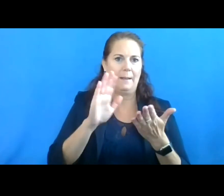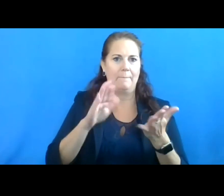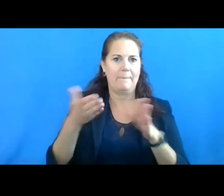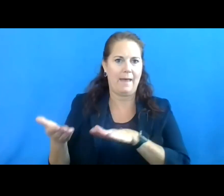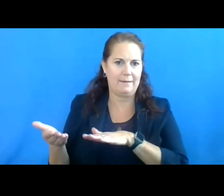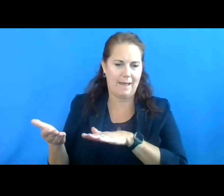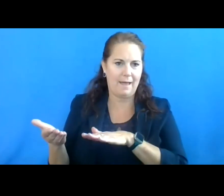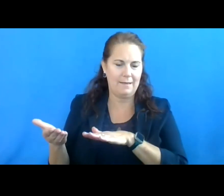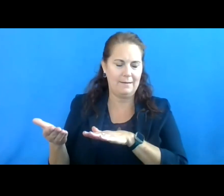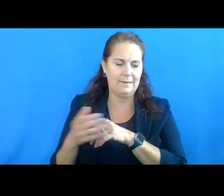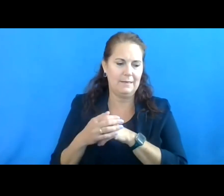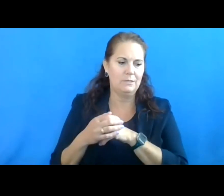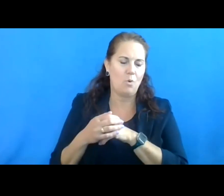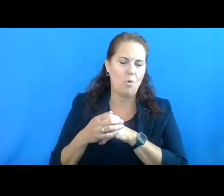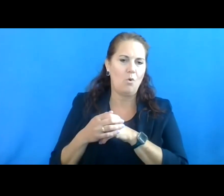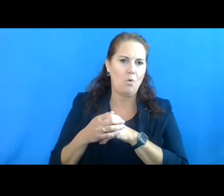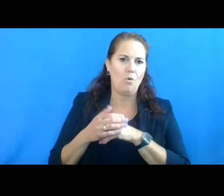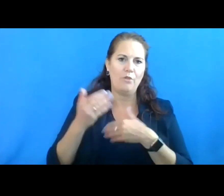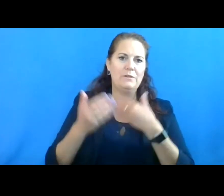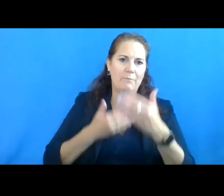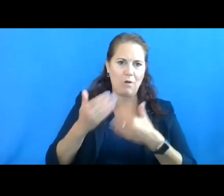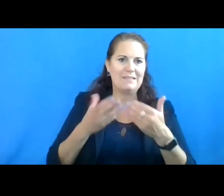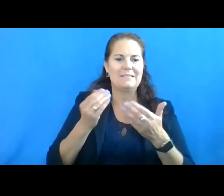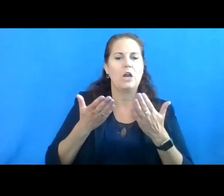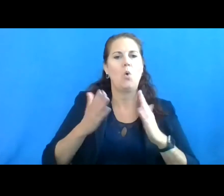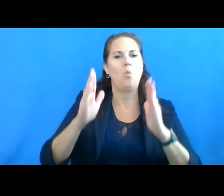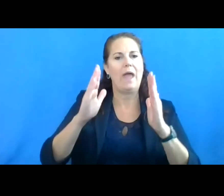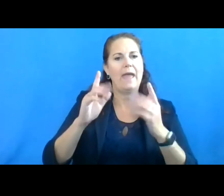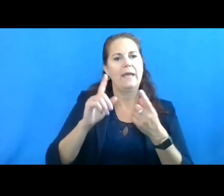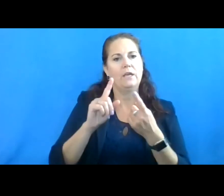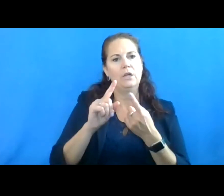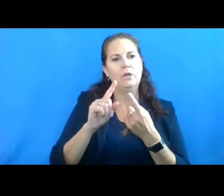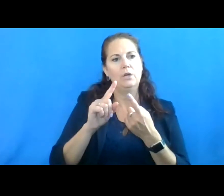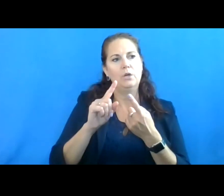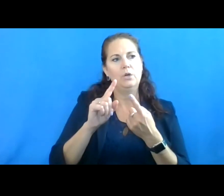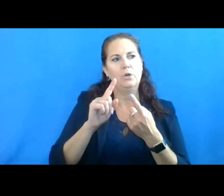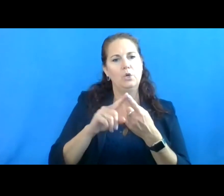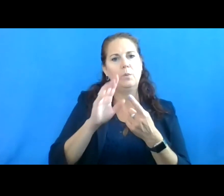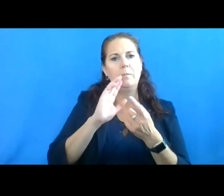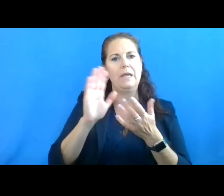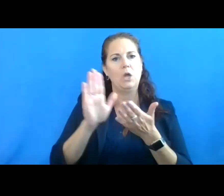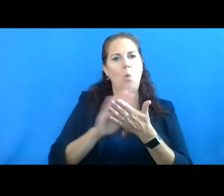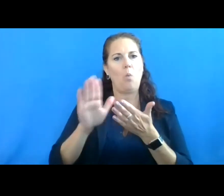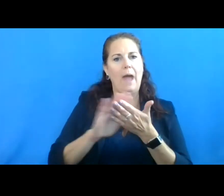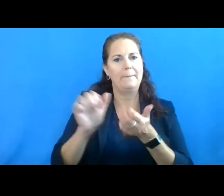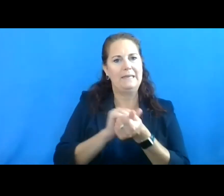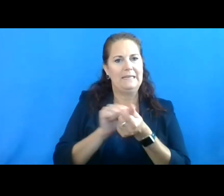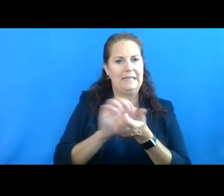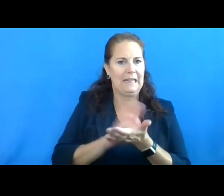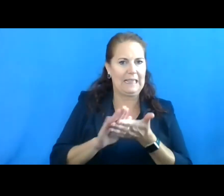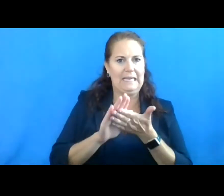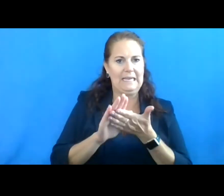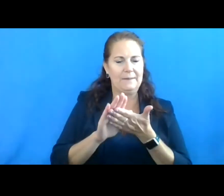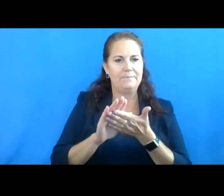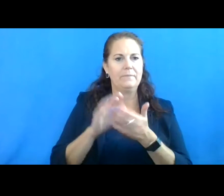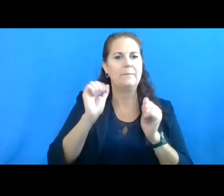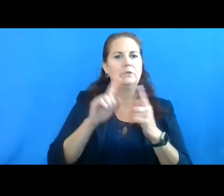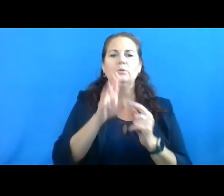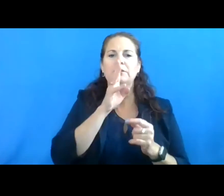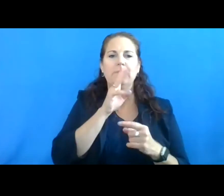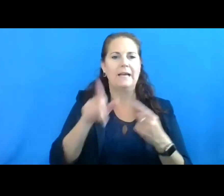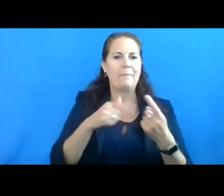So, there's a process, a way to be wiped clean, to be able to speak about conflict in a good